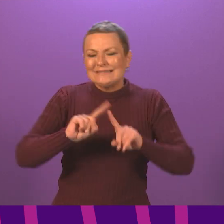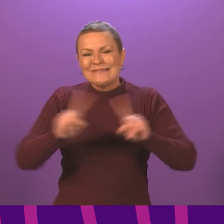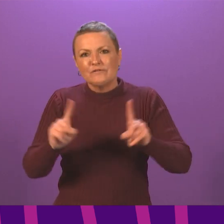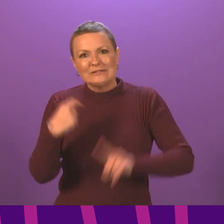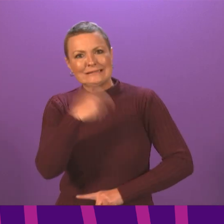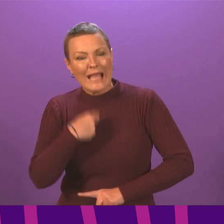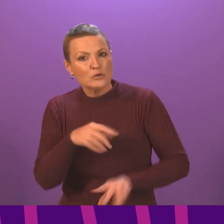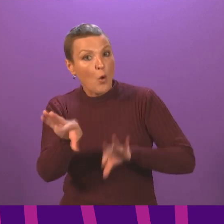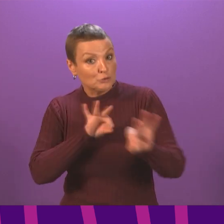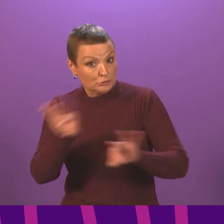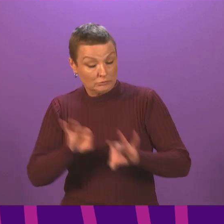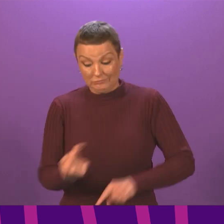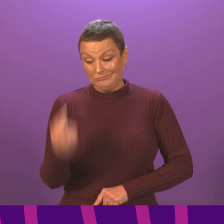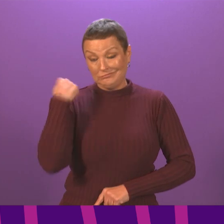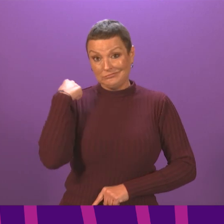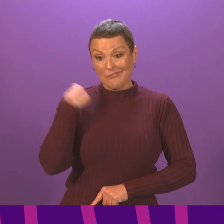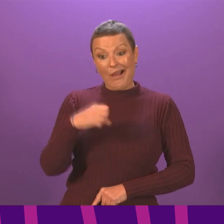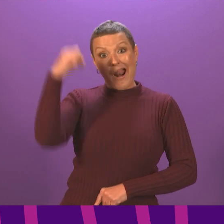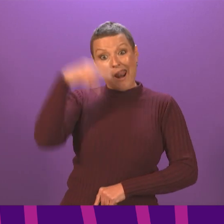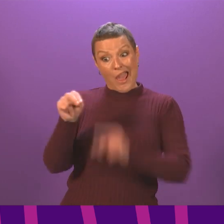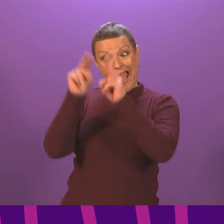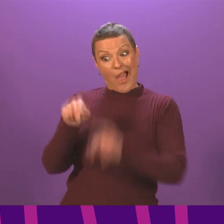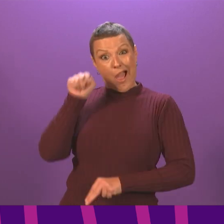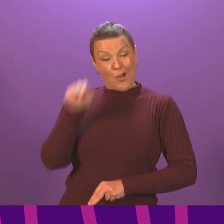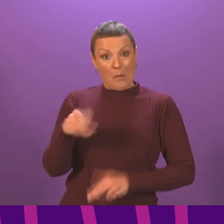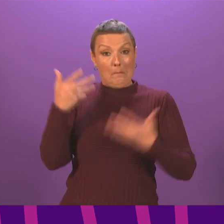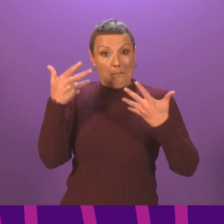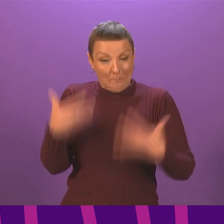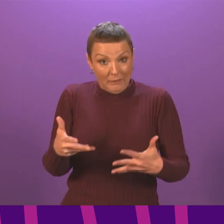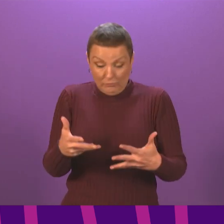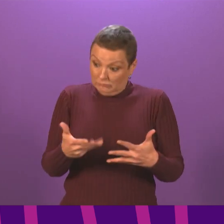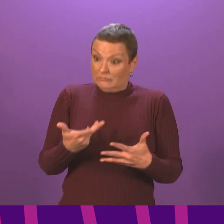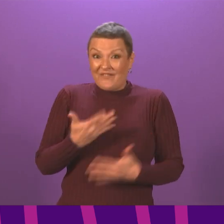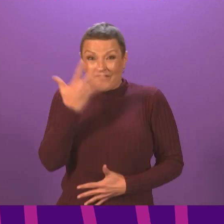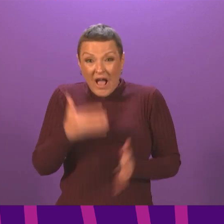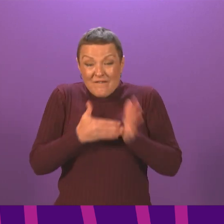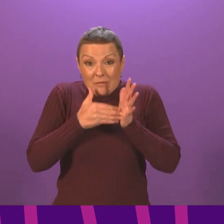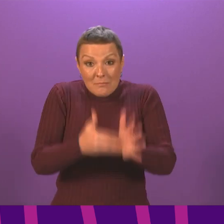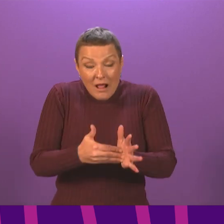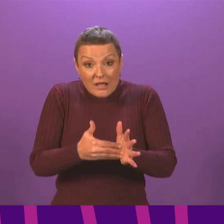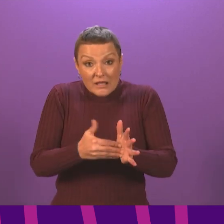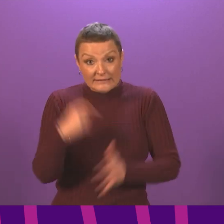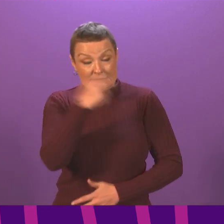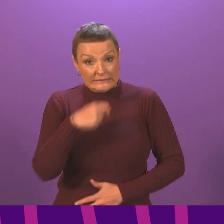Yesterday, the Glasgow Lighthouse laboratory reached the remarkable milestone of having processed 5 million tests.